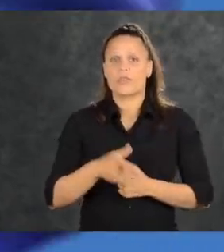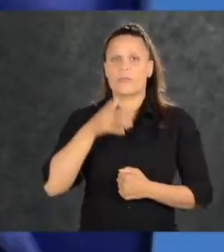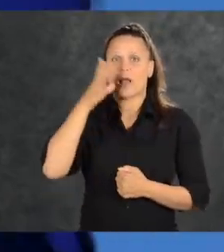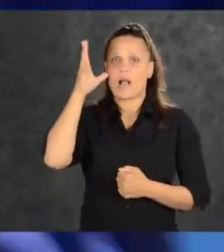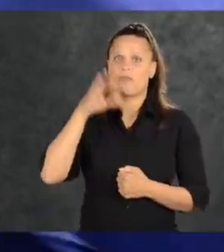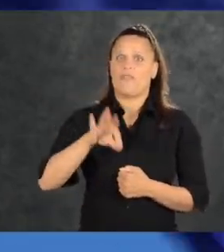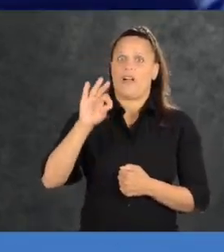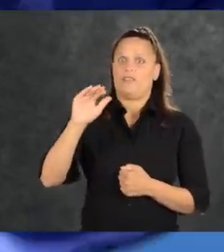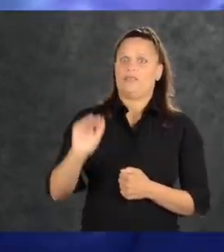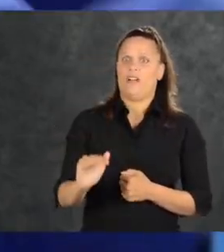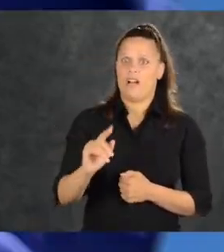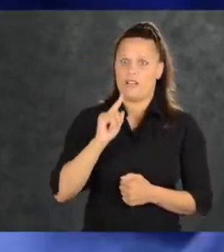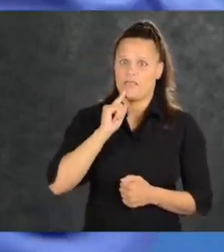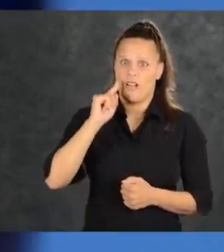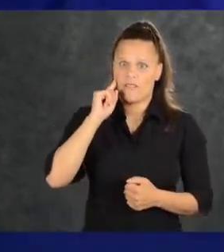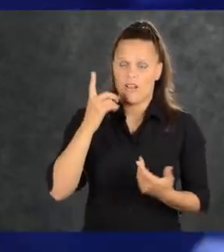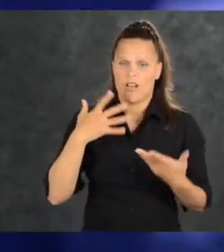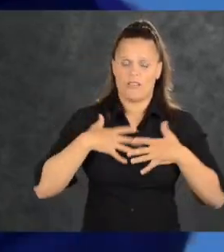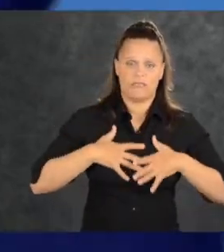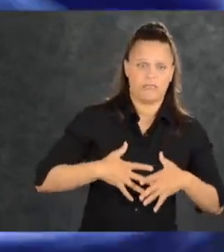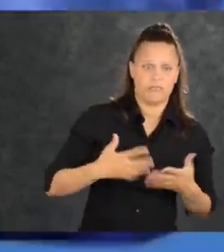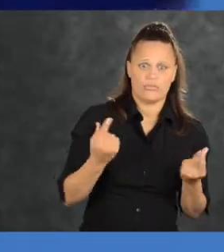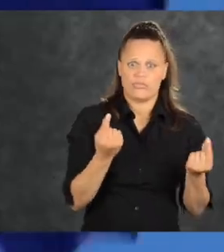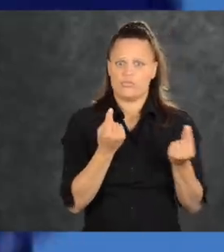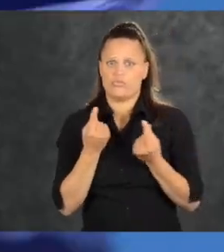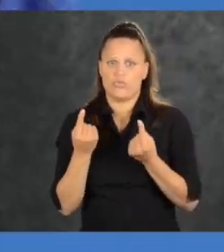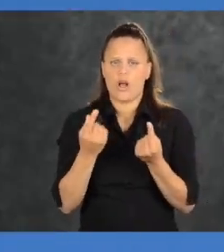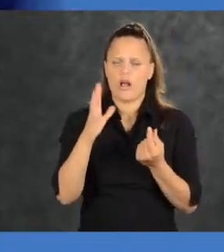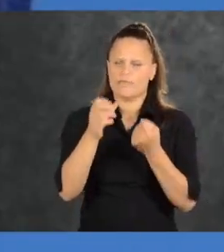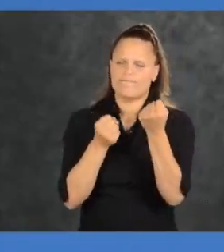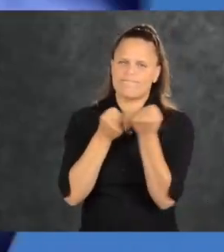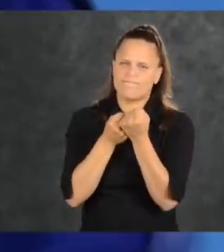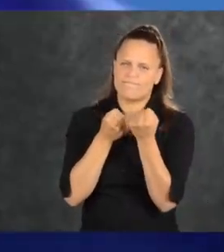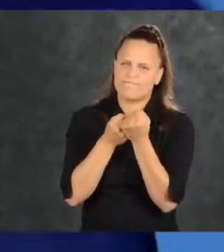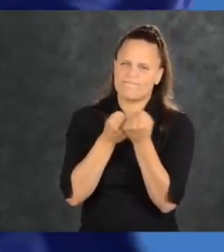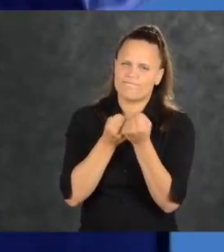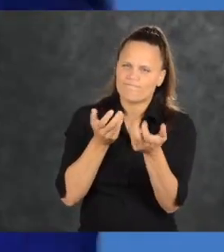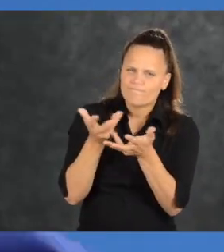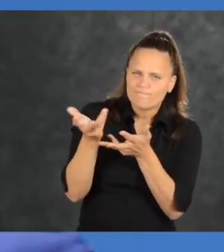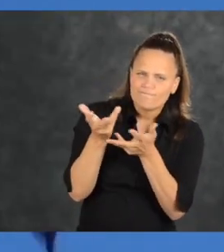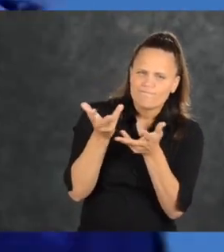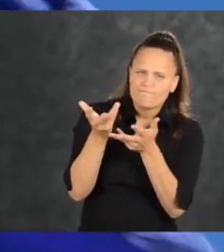flag waves in the wind. Kind of was a a dream of mine a little bit to be a State employee because